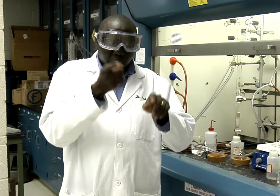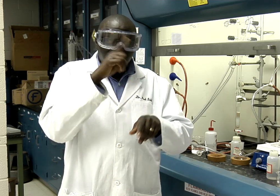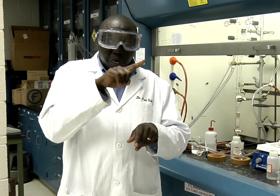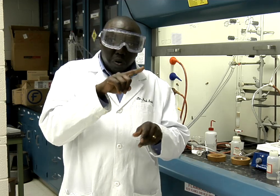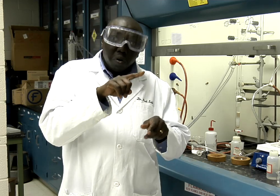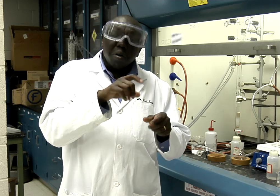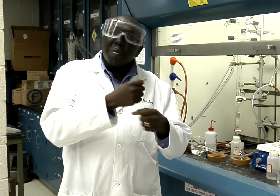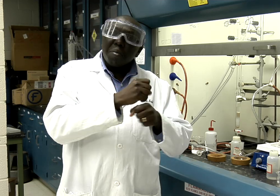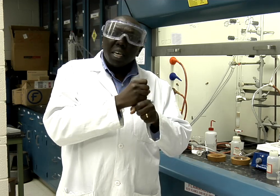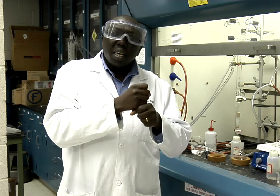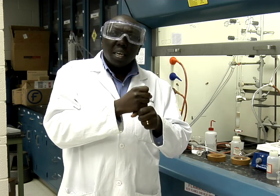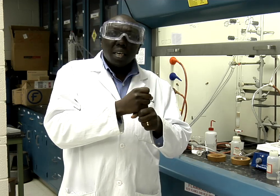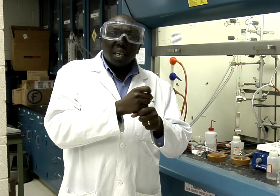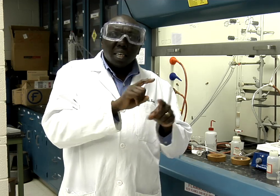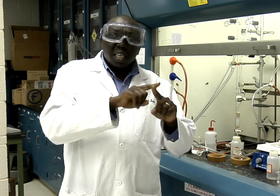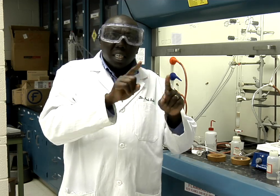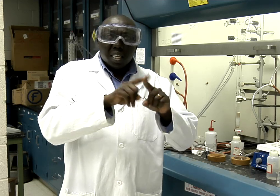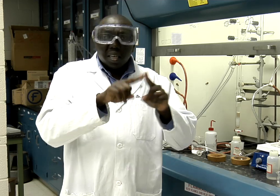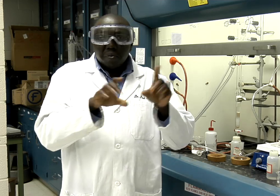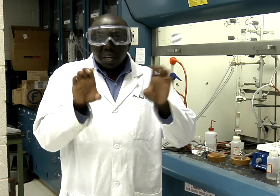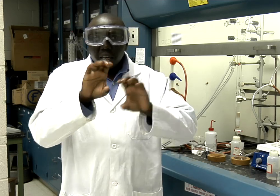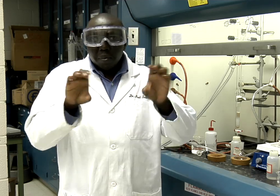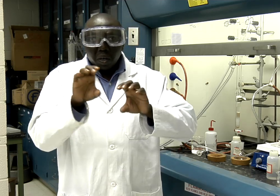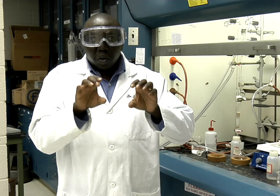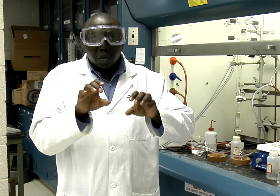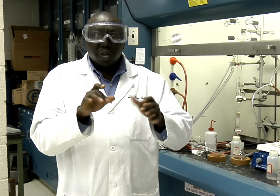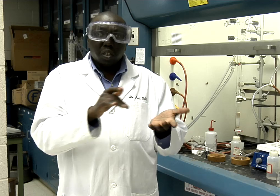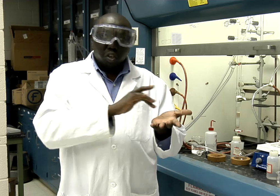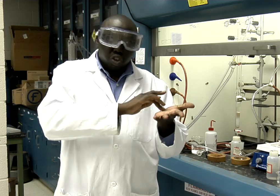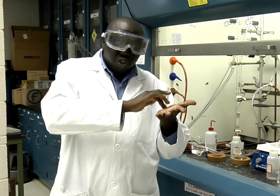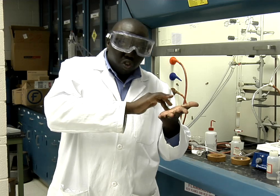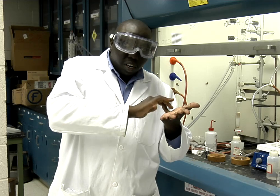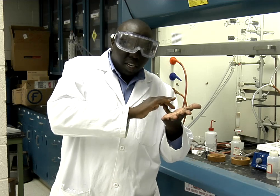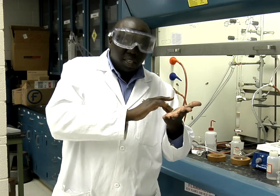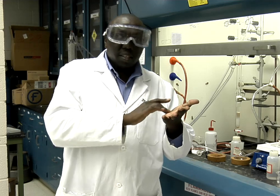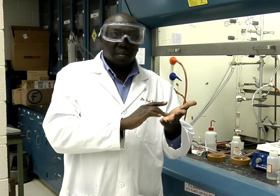for making different compounds such as drugs,